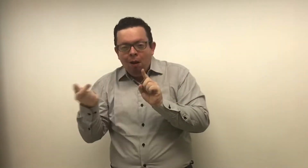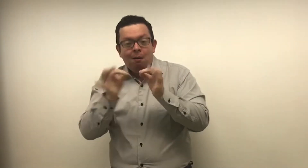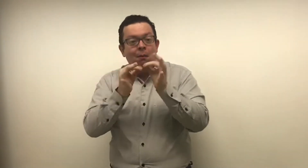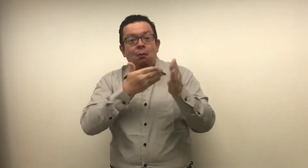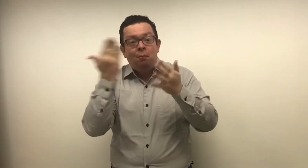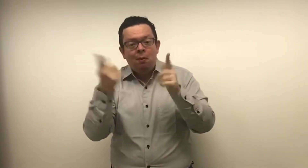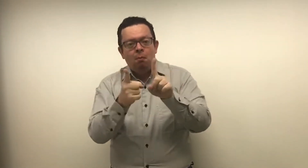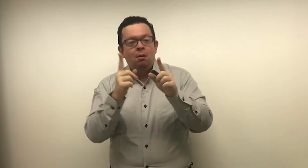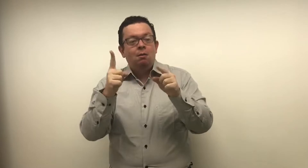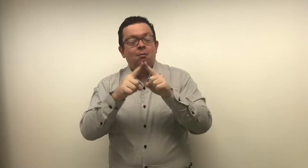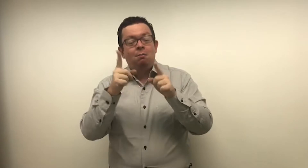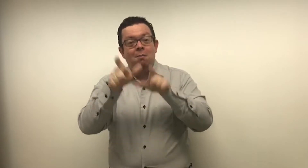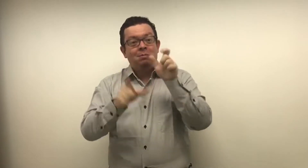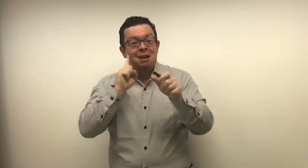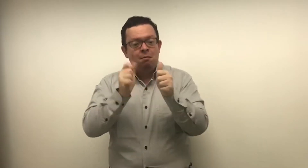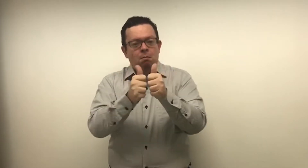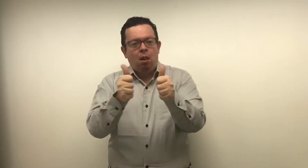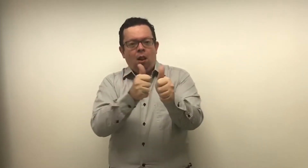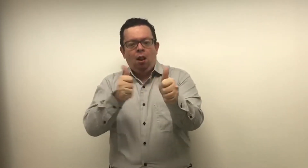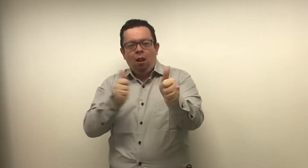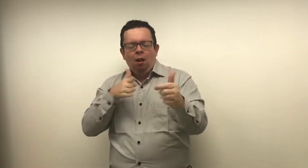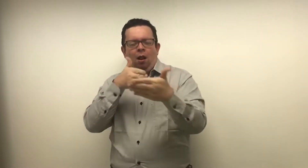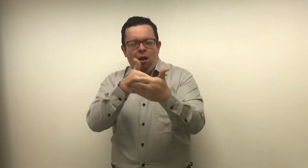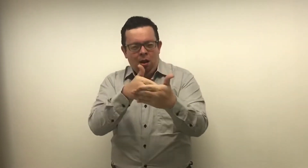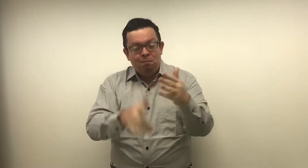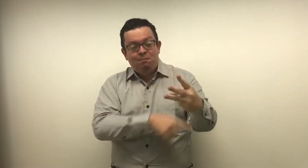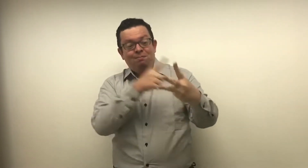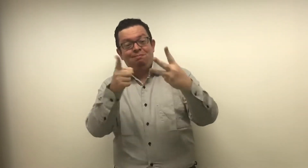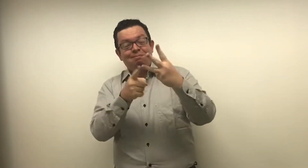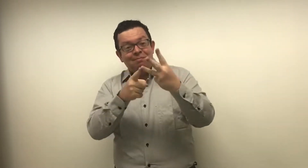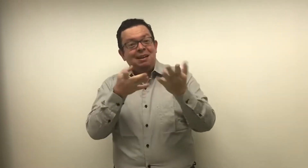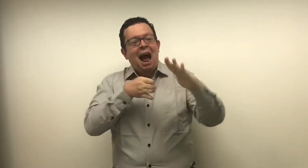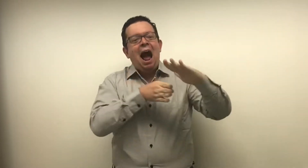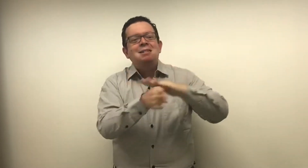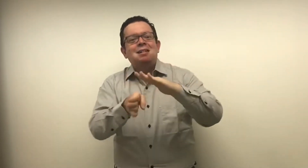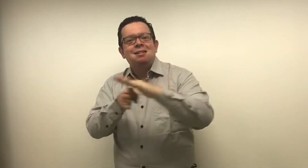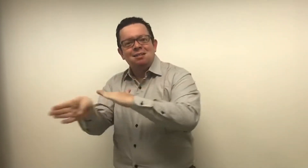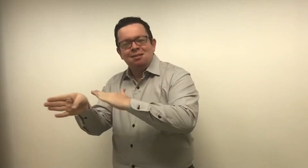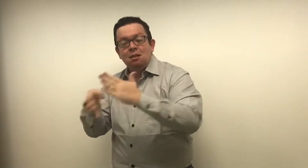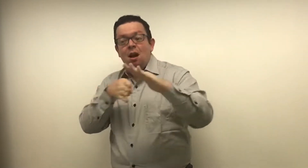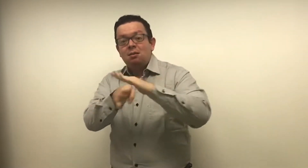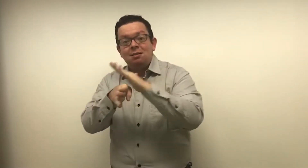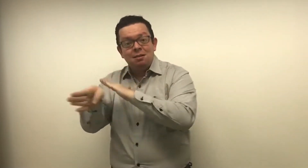sign language interpreters which causes Deaf people to fall behind. The third one is limited accessibility